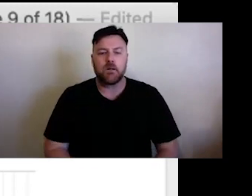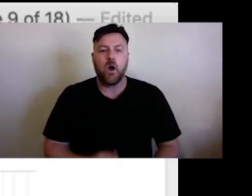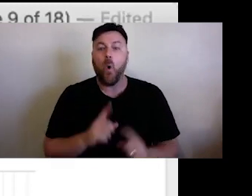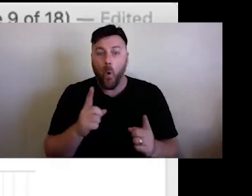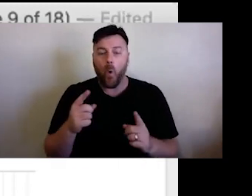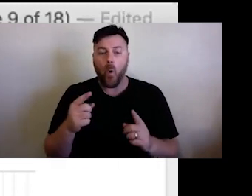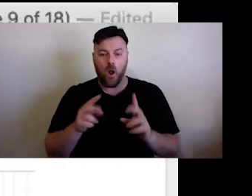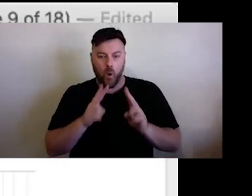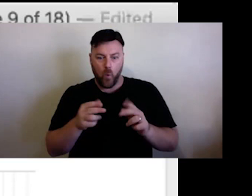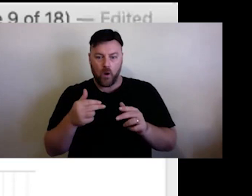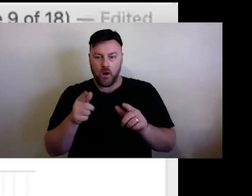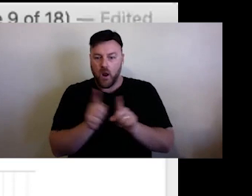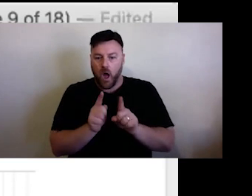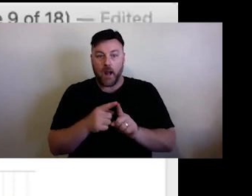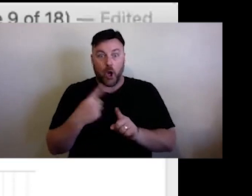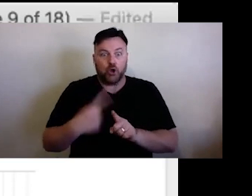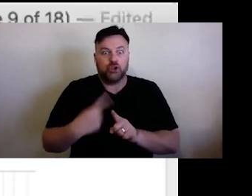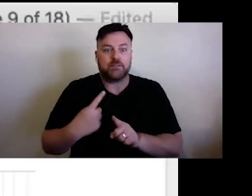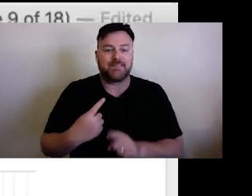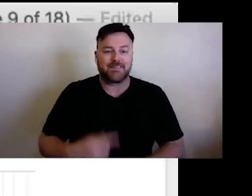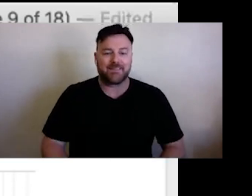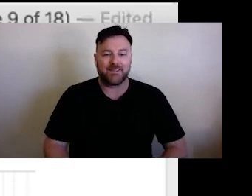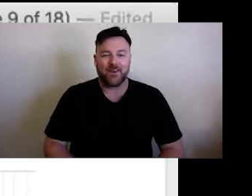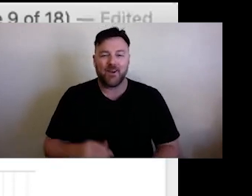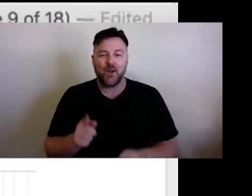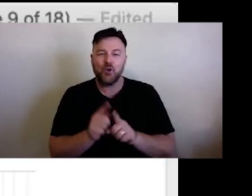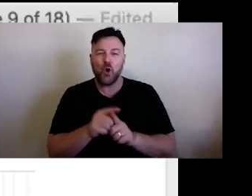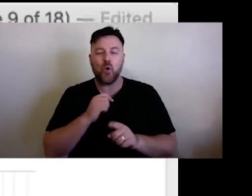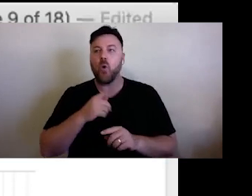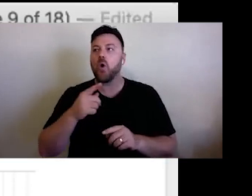premiering content on Facebook. For instance, the Australian Chamber